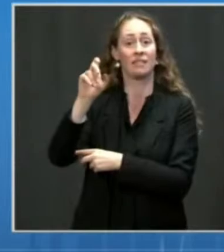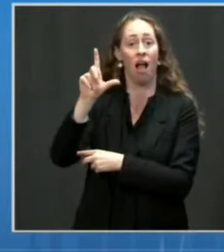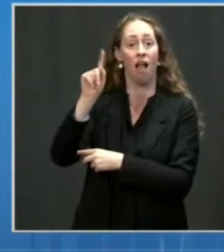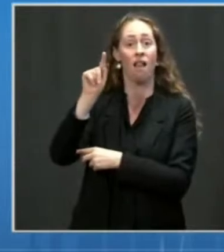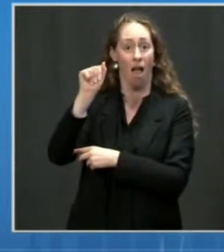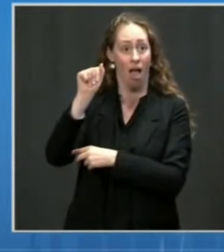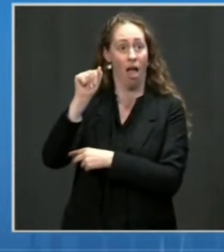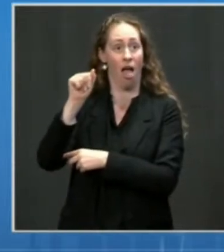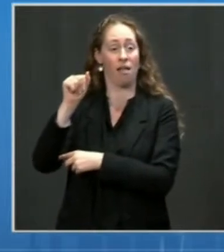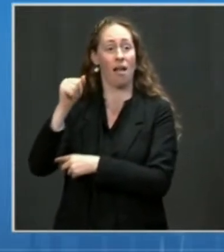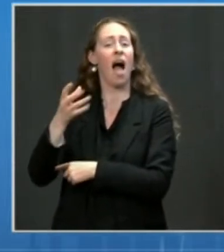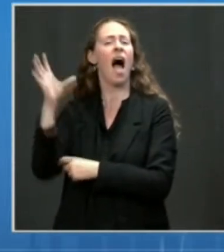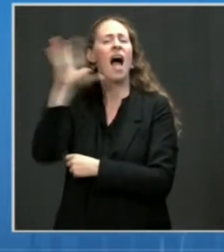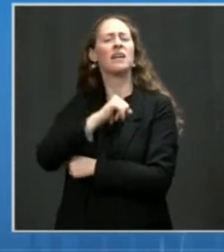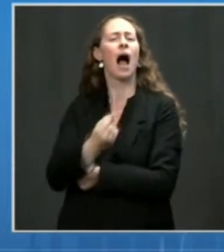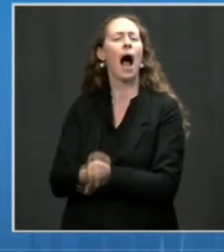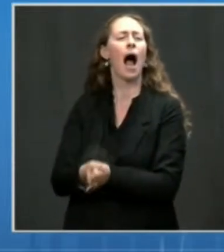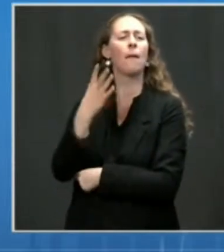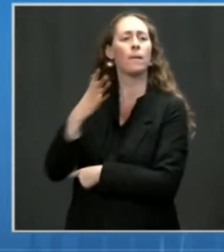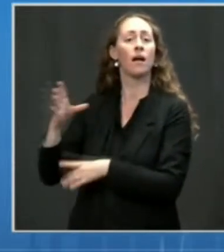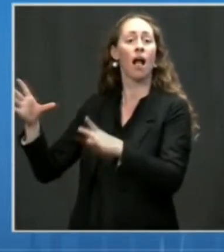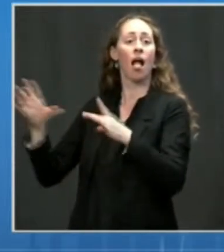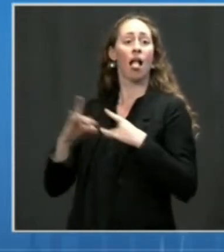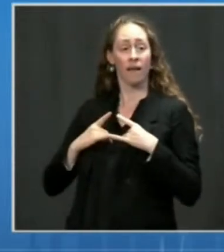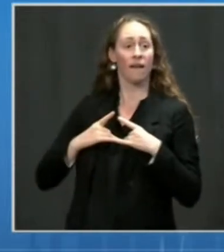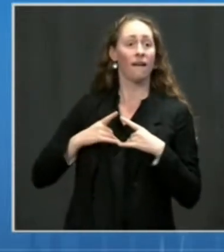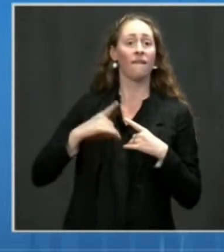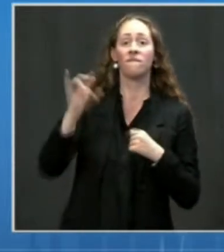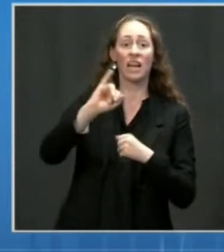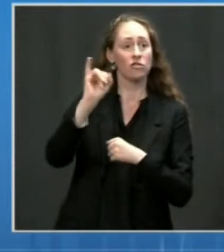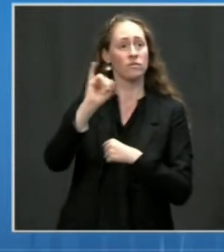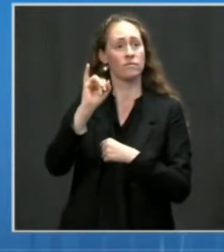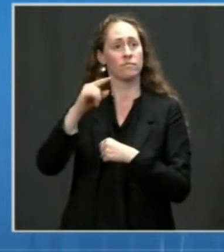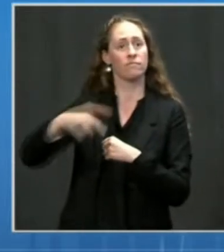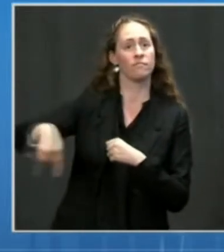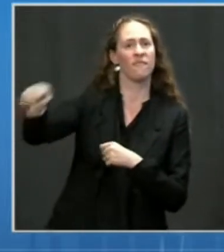TWO OTHER UNVACCINATED PEOPLE. IF YOU GET SICK WITH THE DELTA